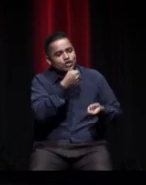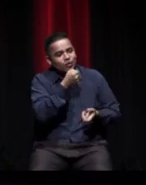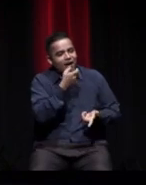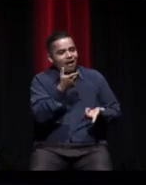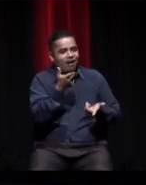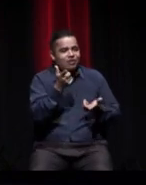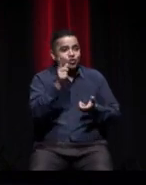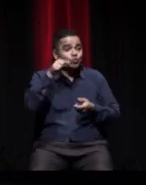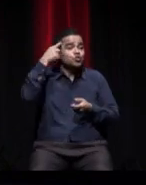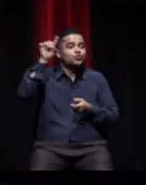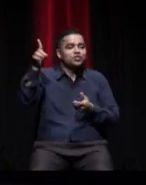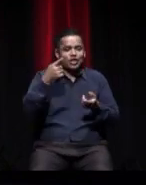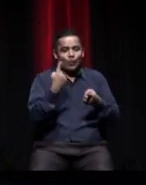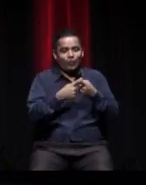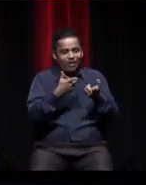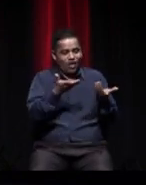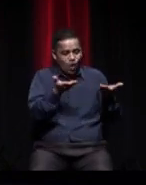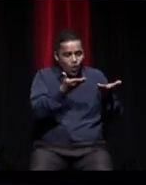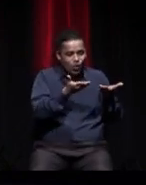Because what's been published today is very unsatisfactory.